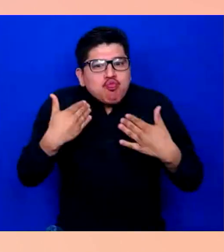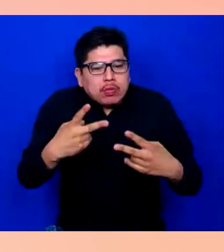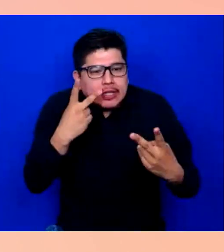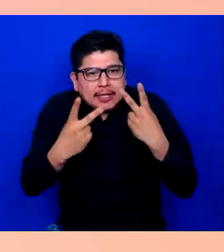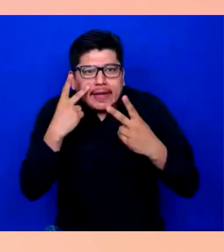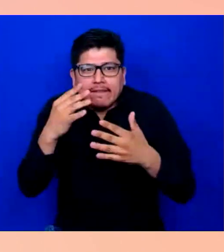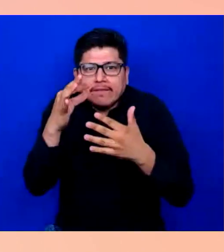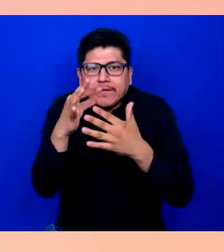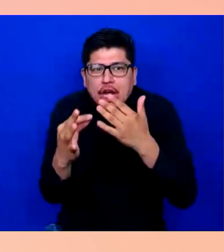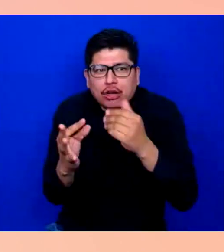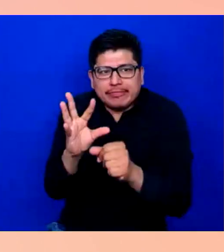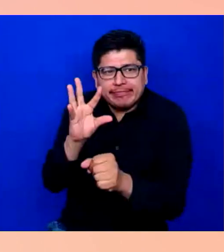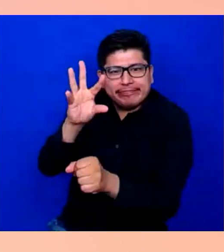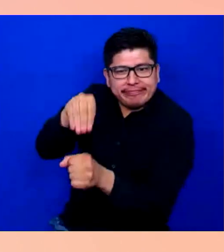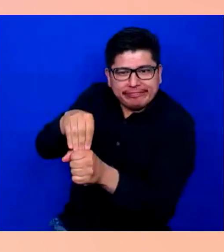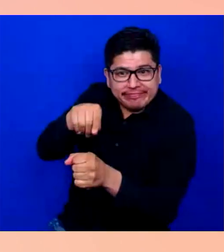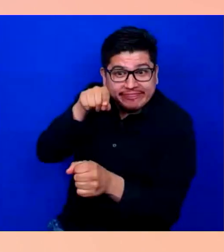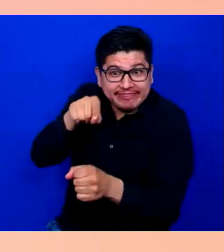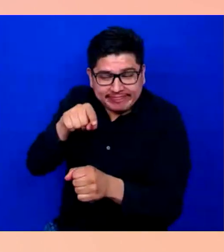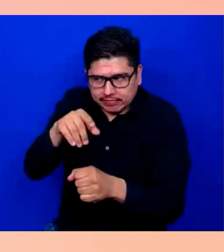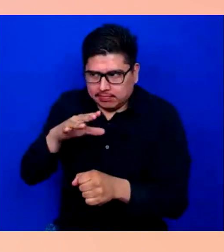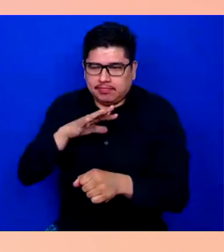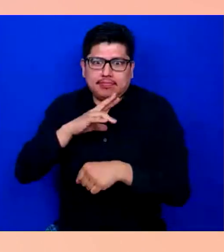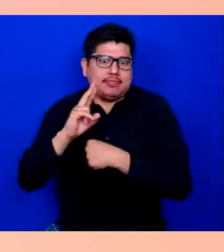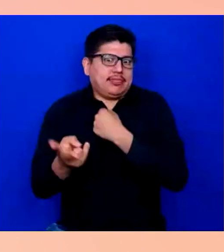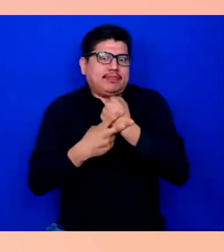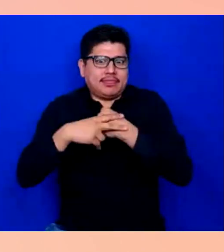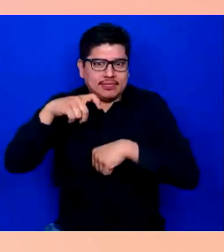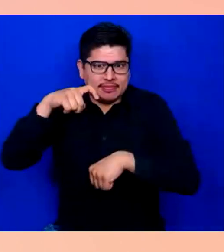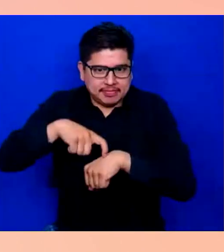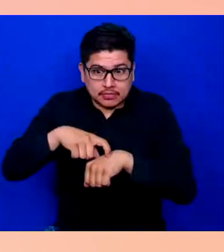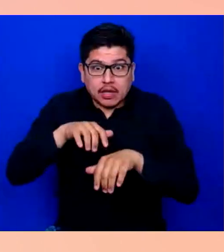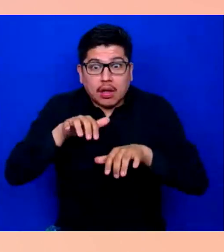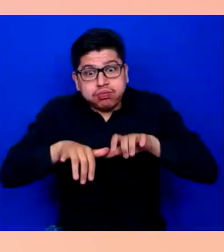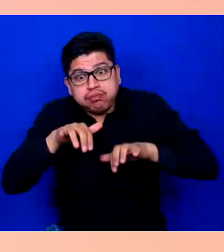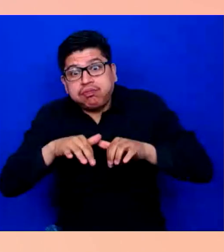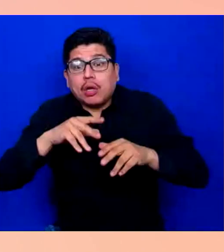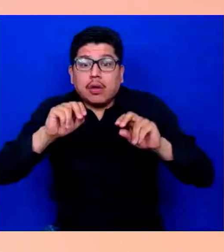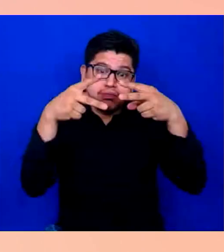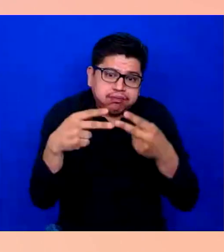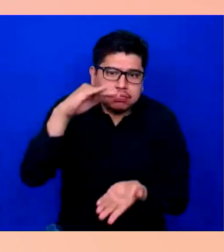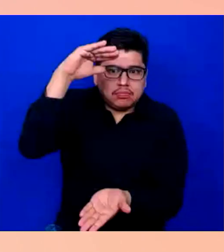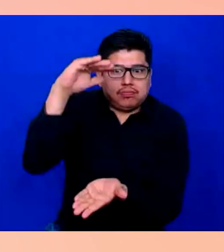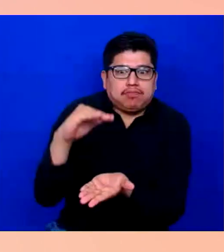all the gestures reduced, I see a task my colleagues can do in minutes that used to take